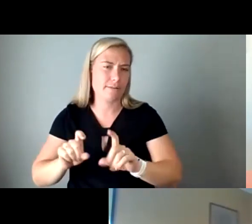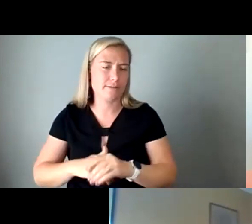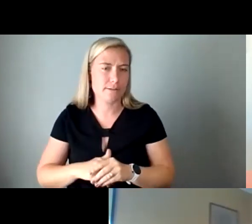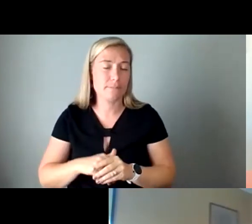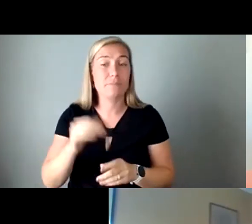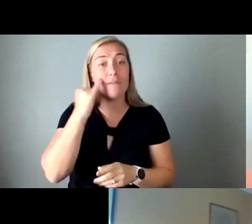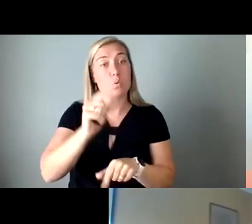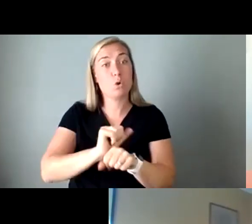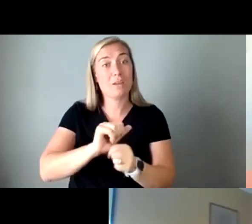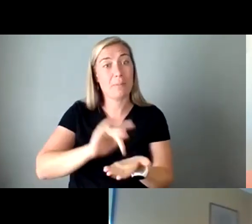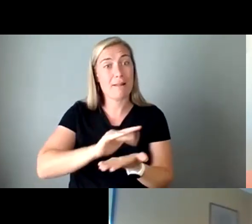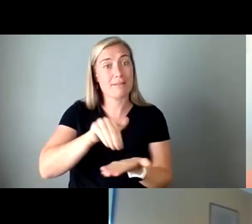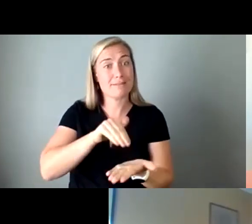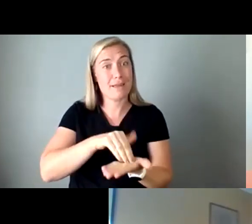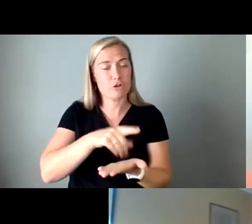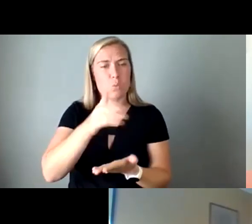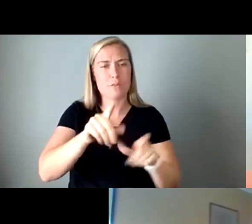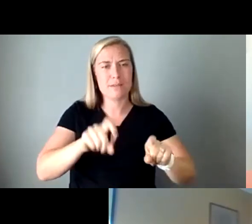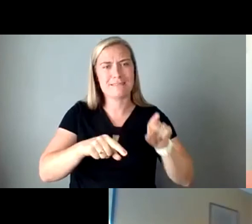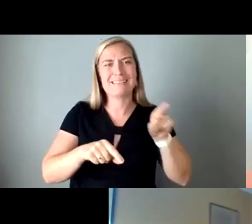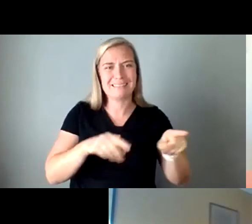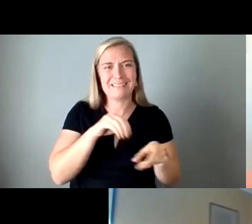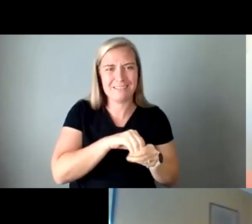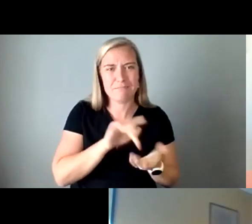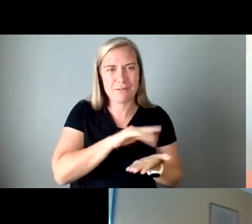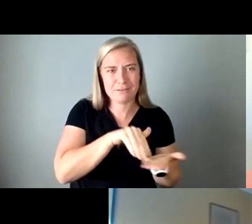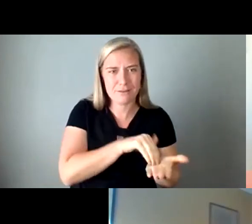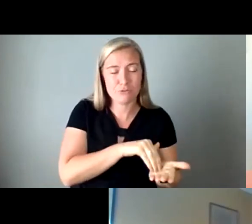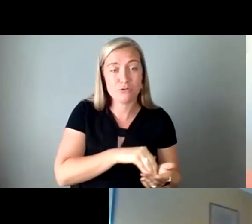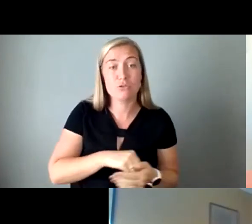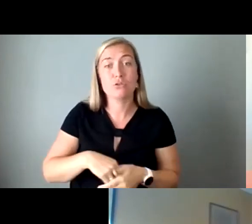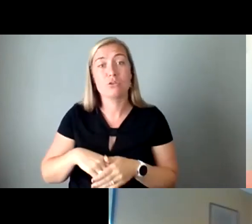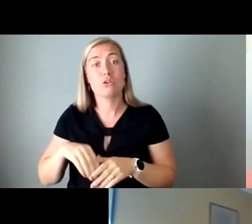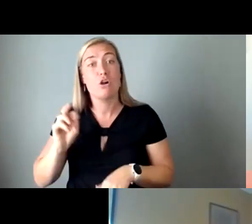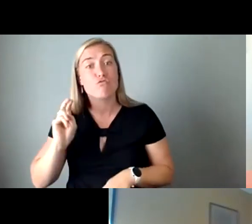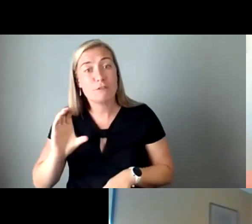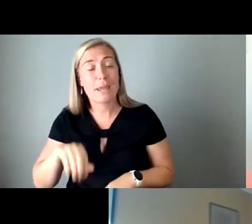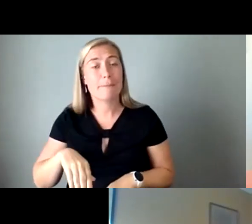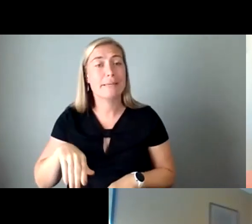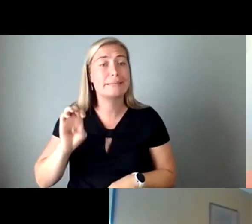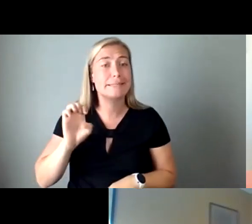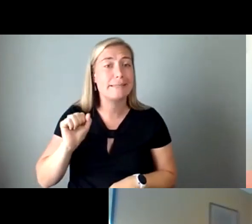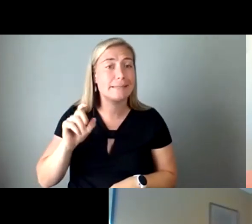you work on River Campus or Eastman, we are setting up another testing site here on River Campus